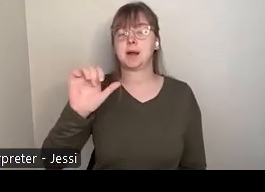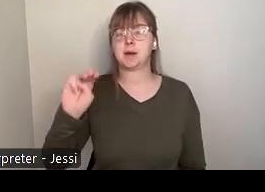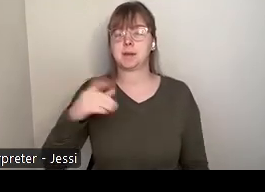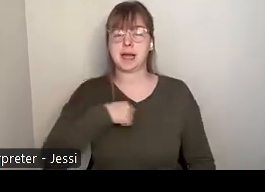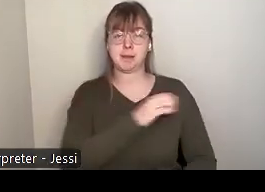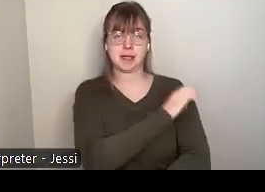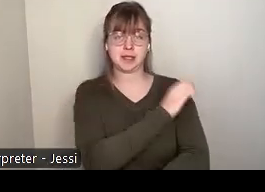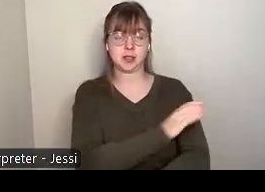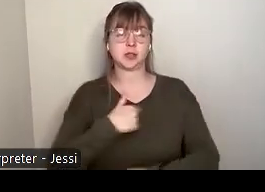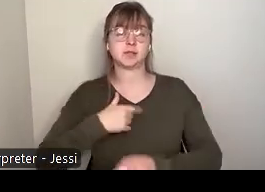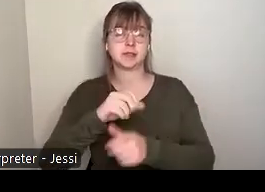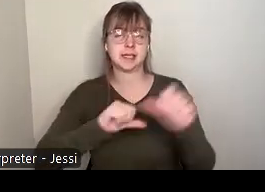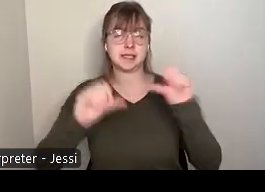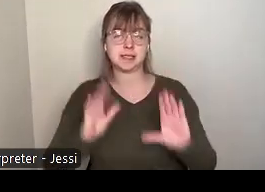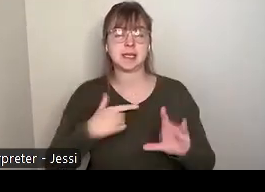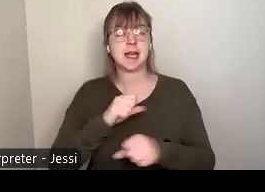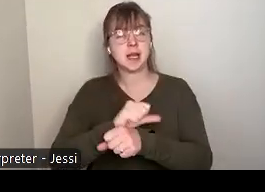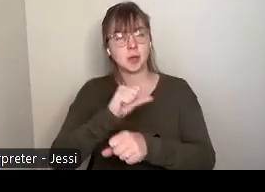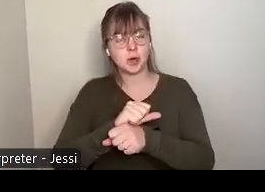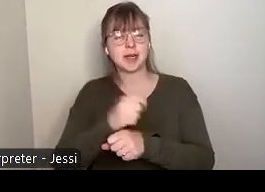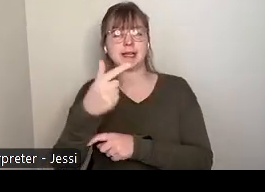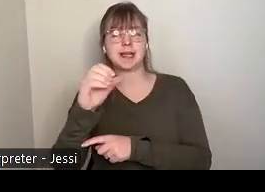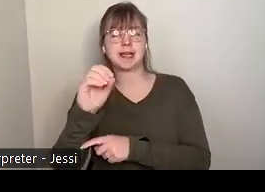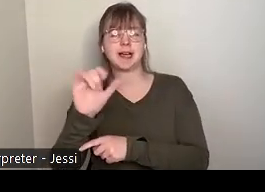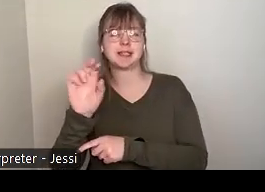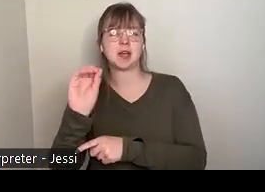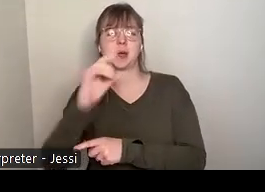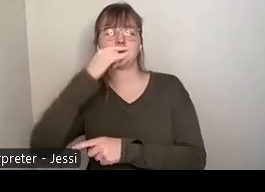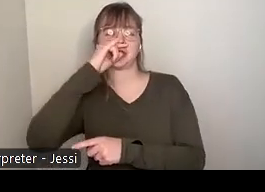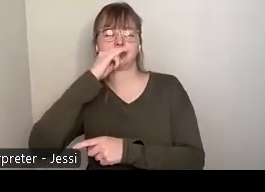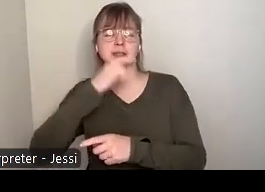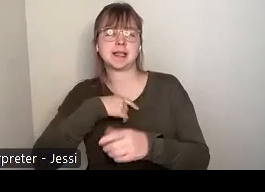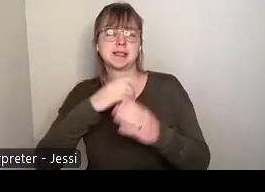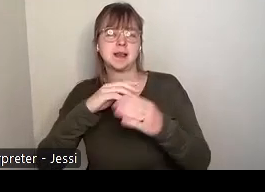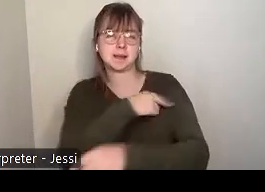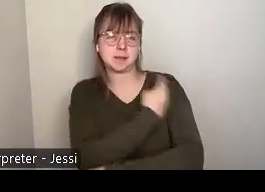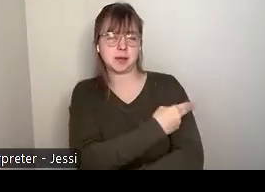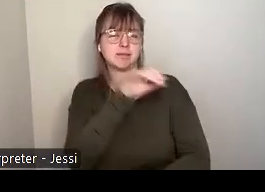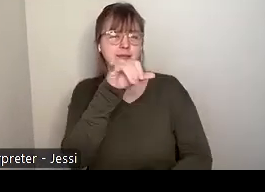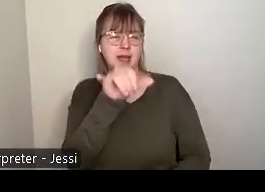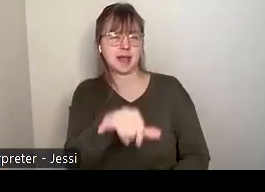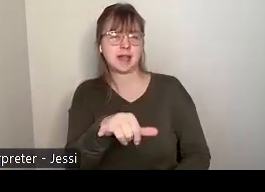Team over in galano Children's Hospital pediatric practice um I help to implement our Healthy Steps